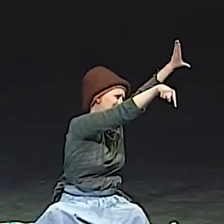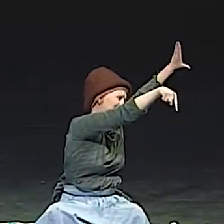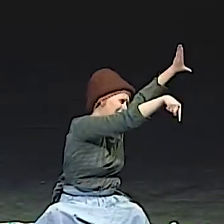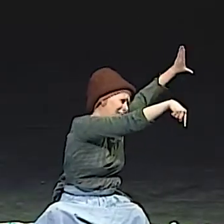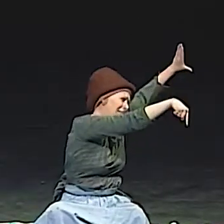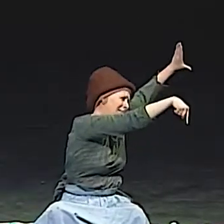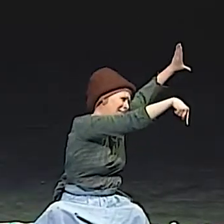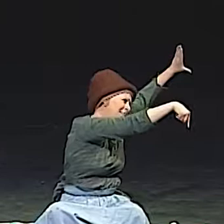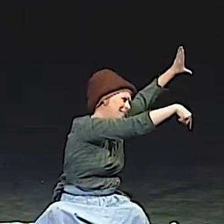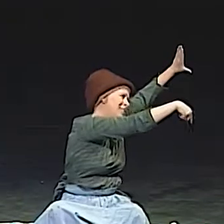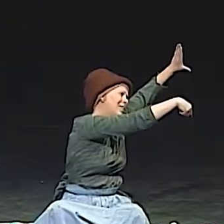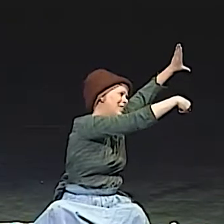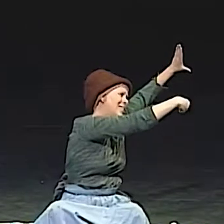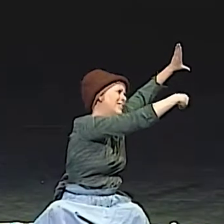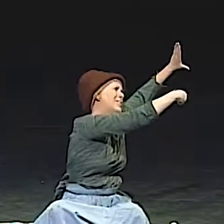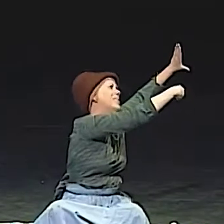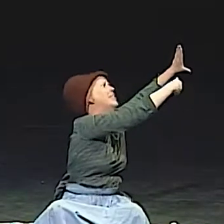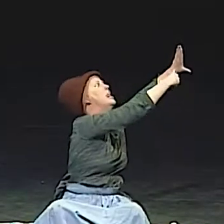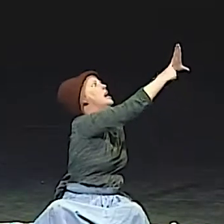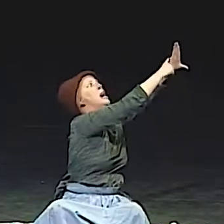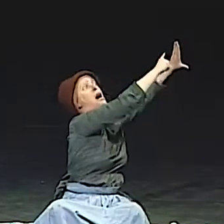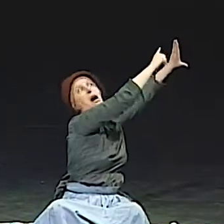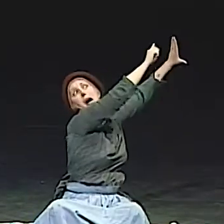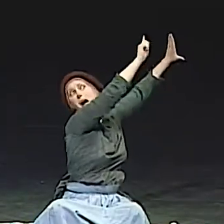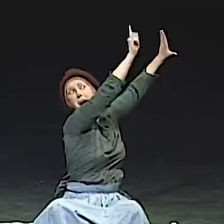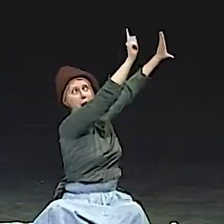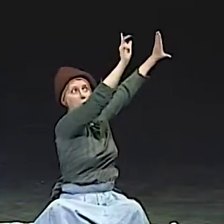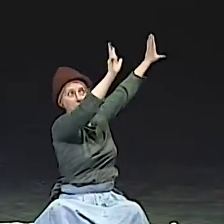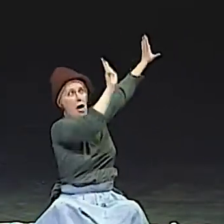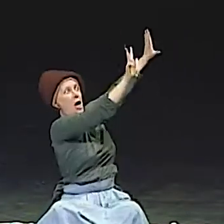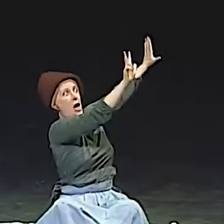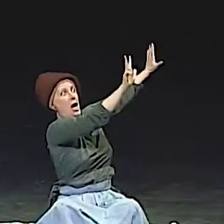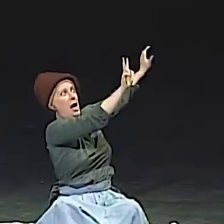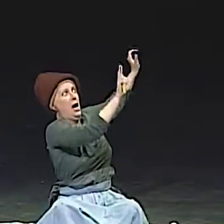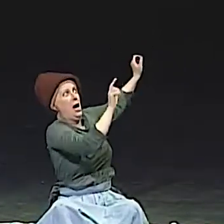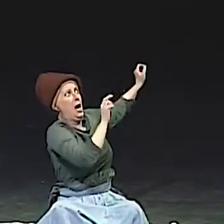00.